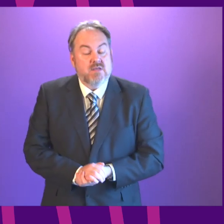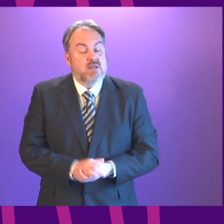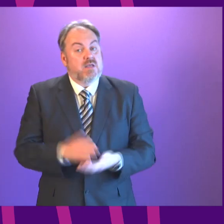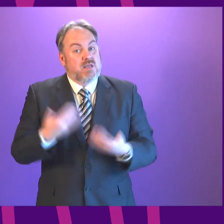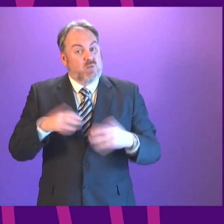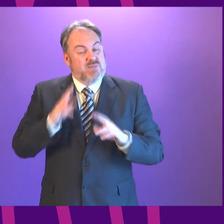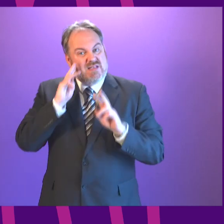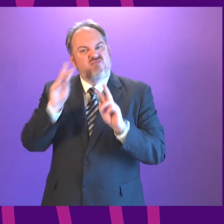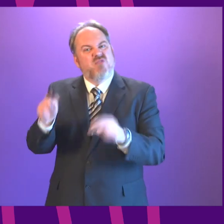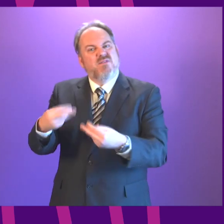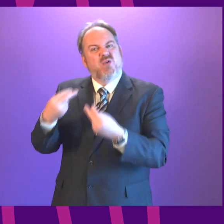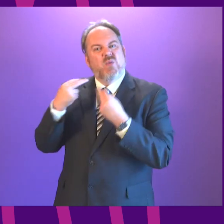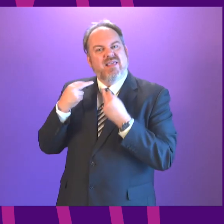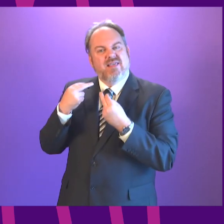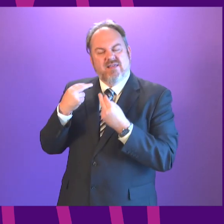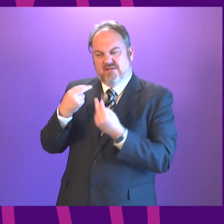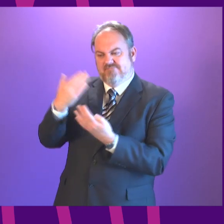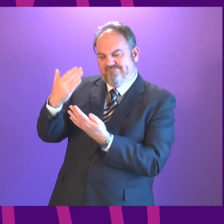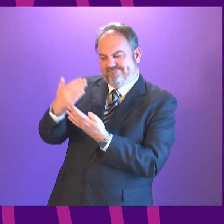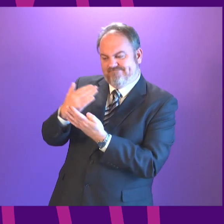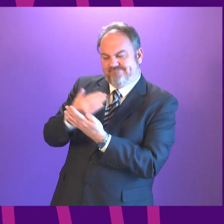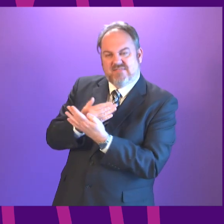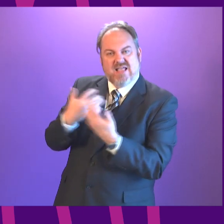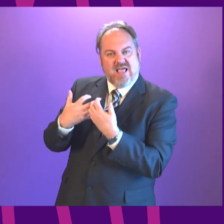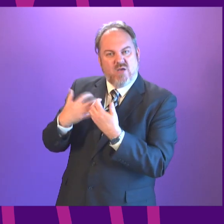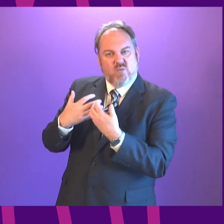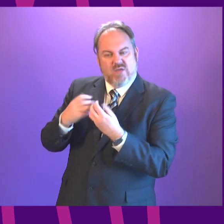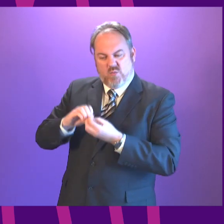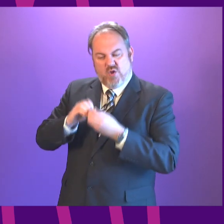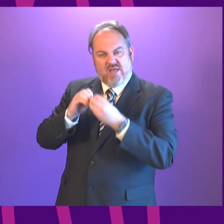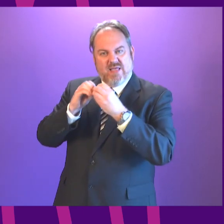think that I set that out in my statement last week—and we will continue that process